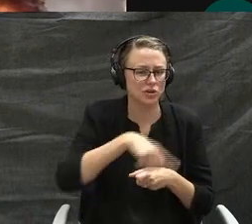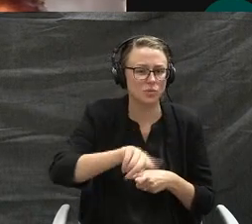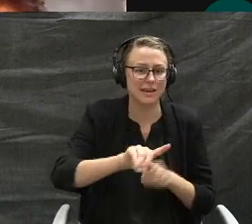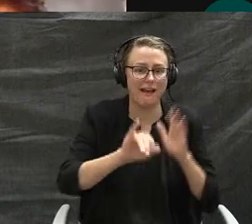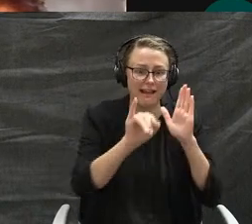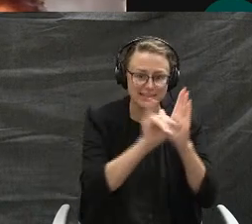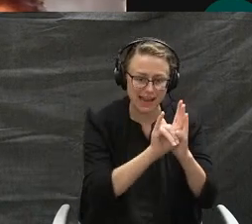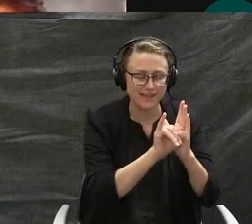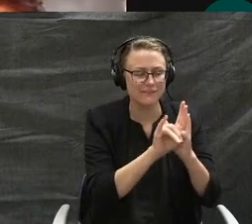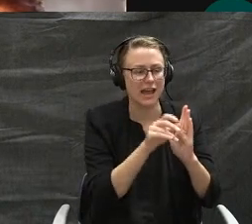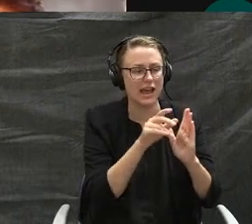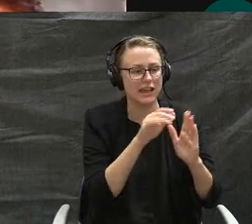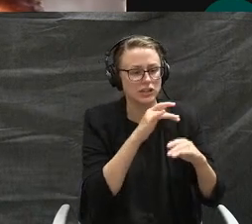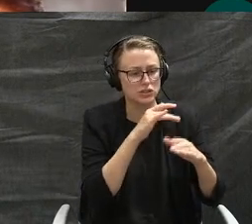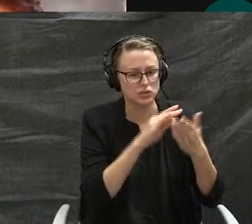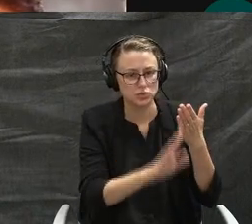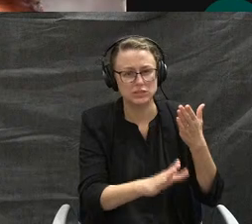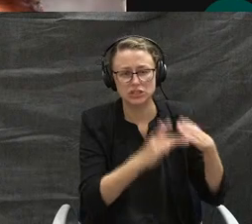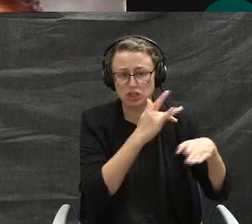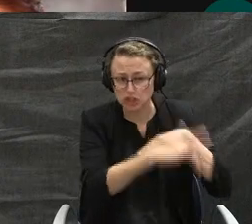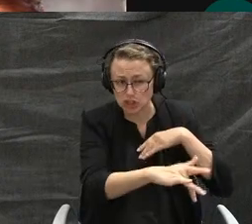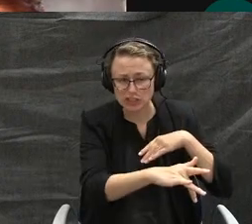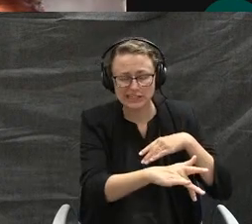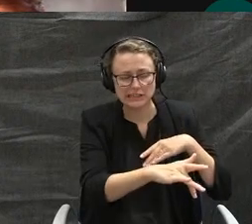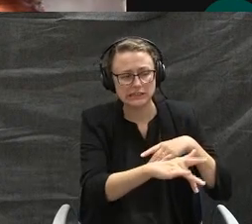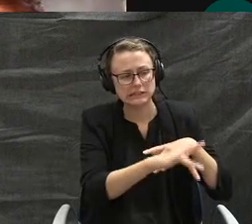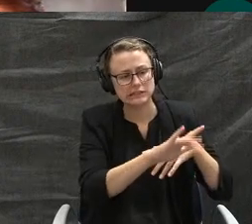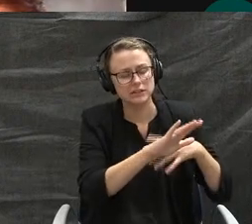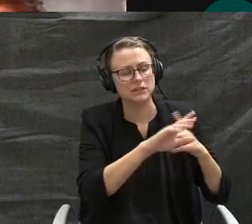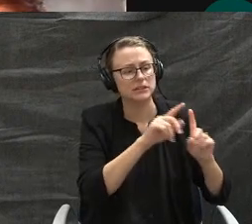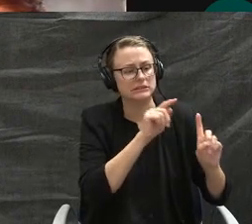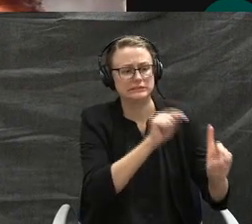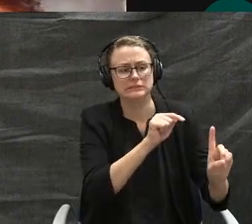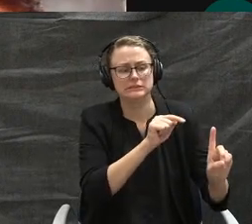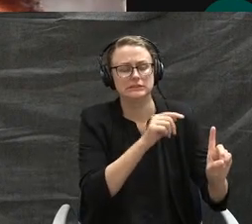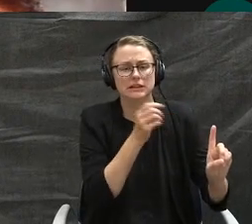making sure we identify those students early and make sure we aggressively take the.